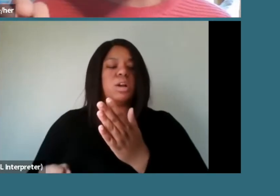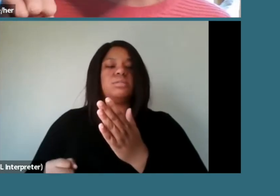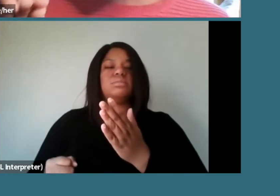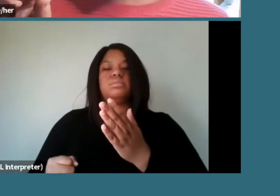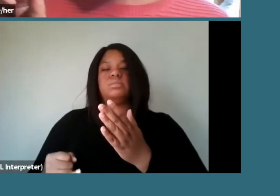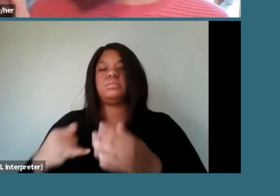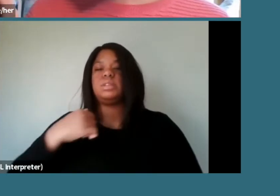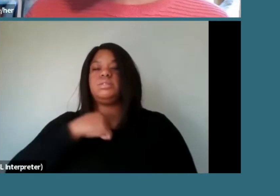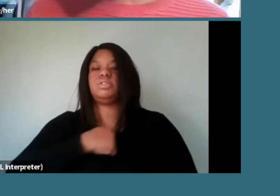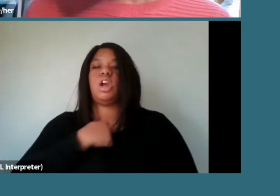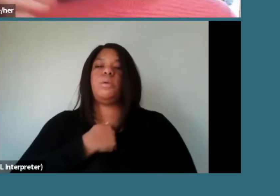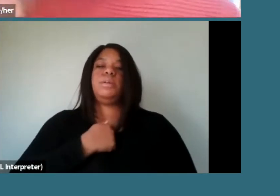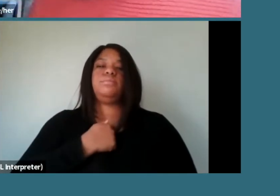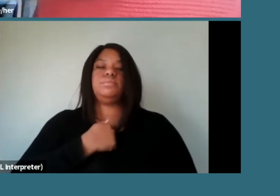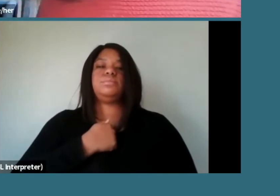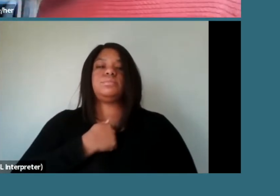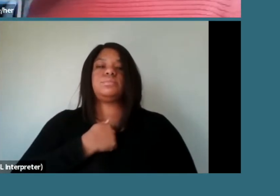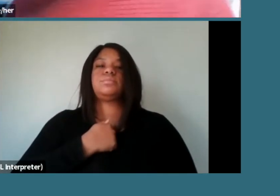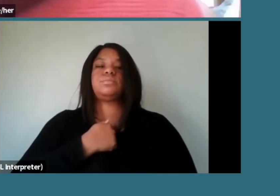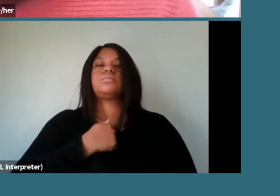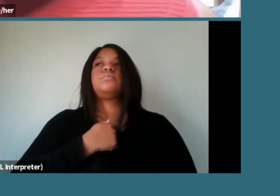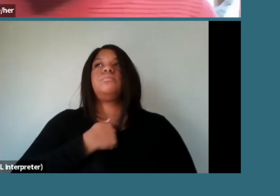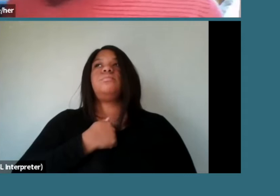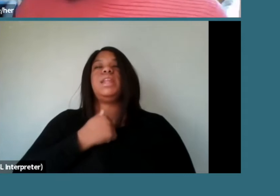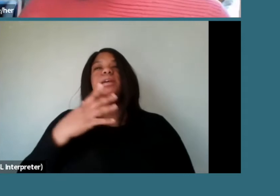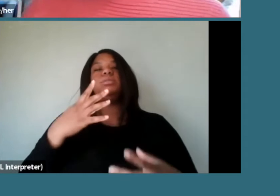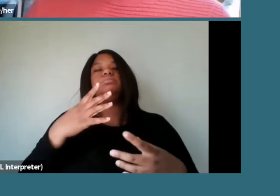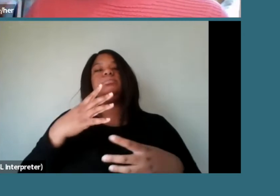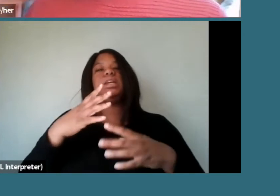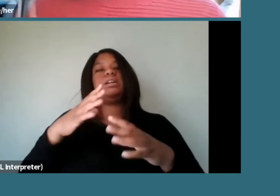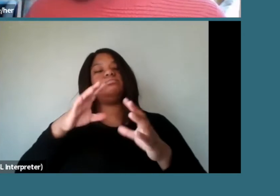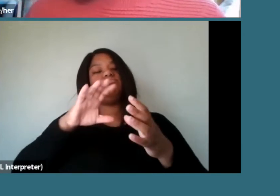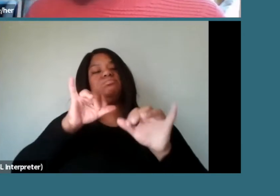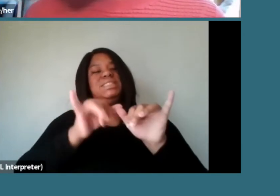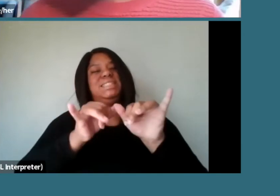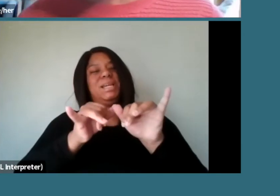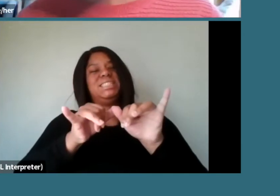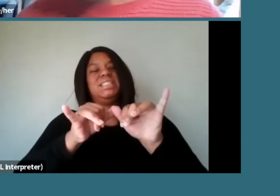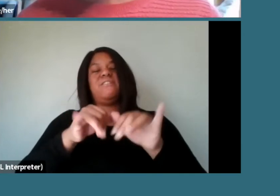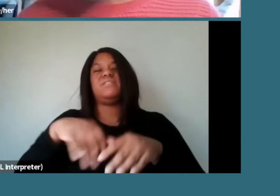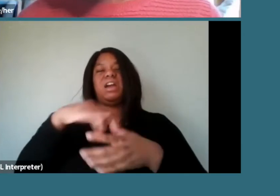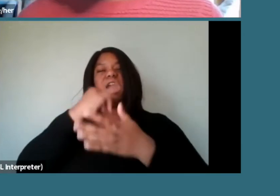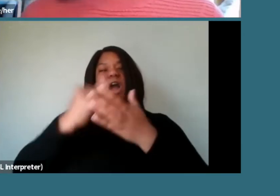it was actually the dimensions of the artwork. And then two more spaces below that was the image description.